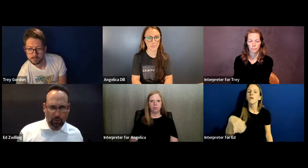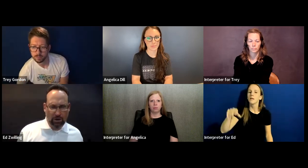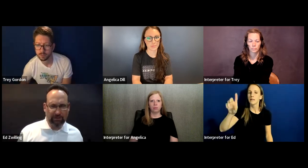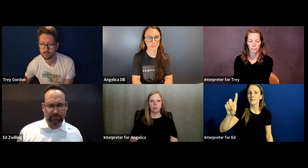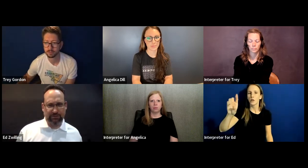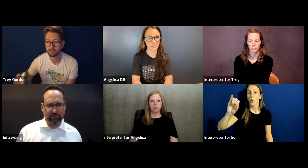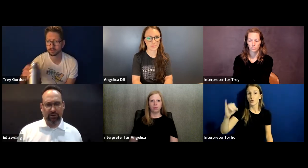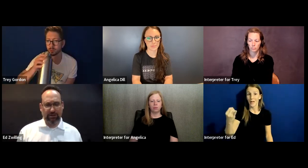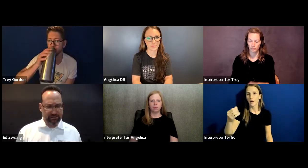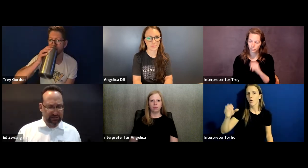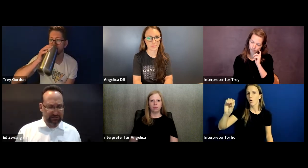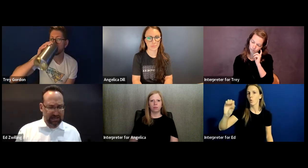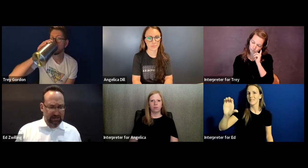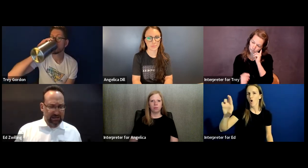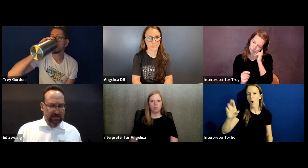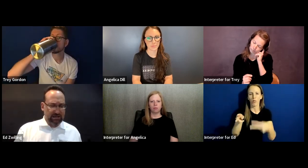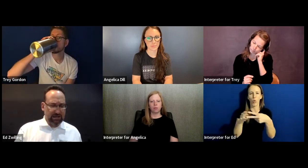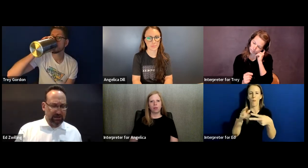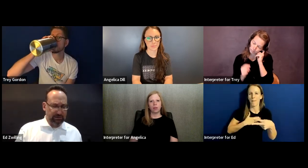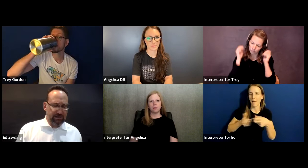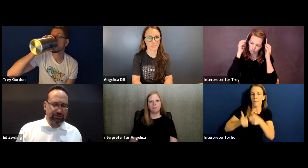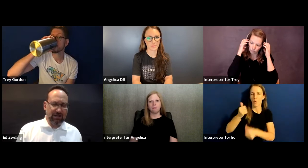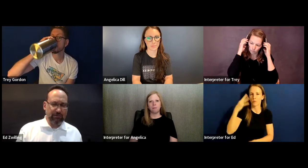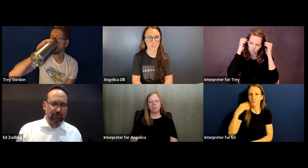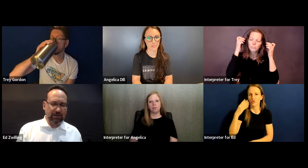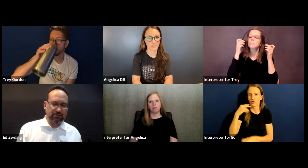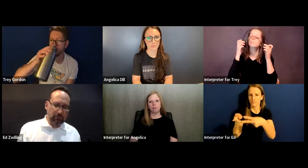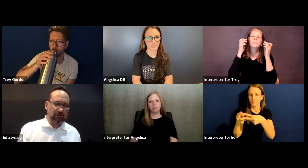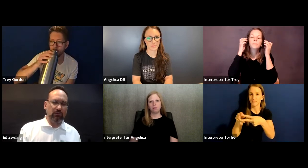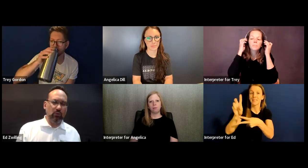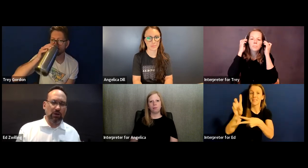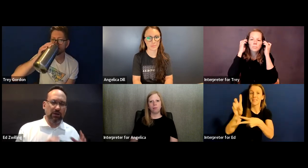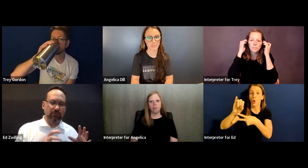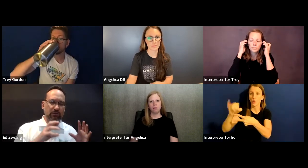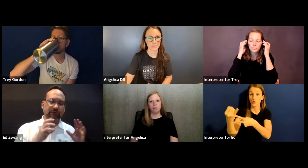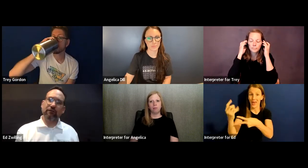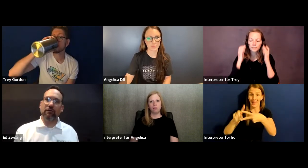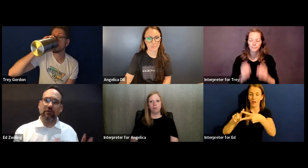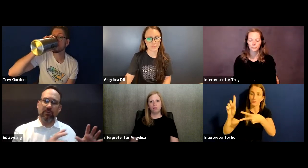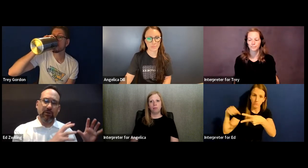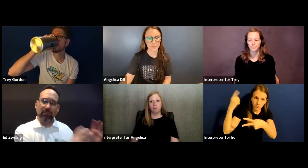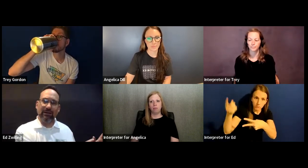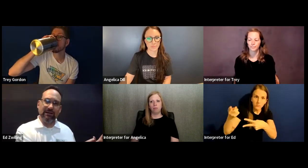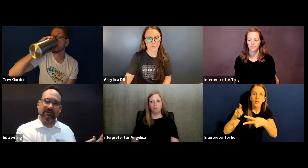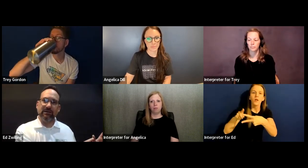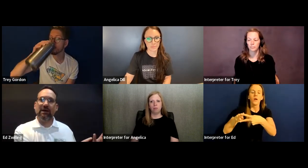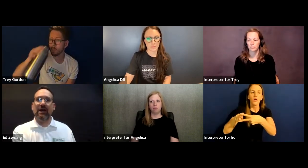where i had the most experience is that uh doj historically would refer the complainant